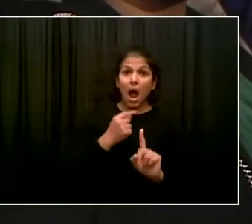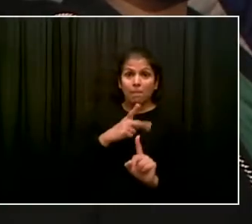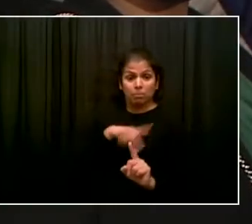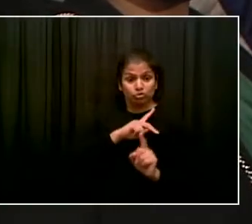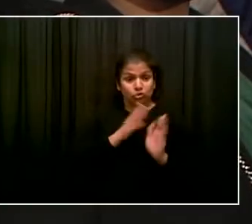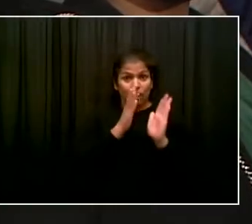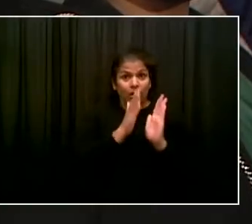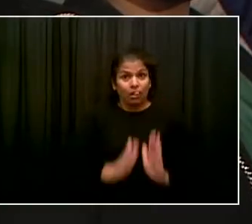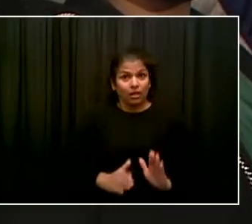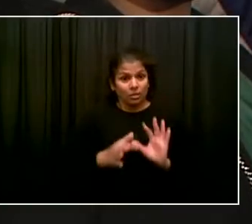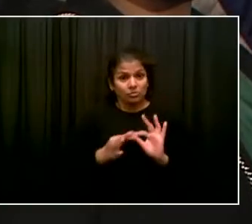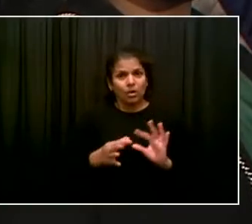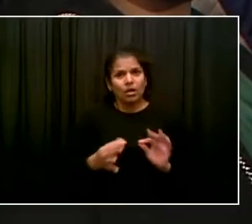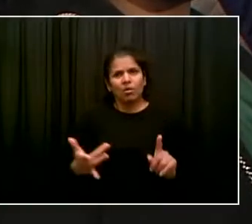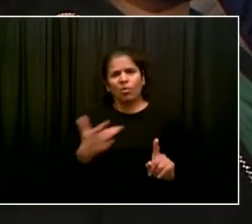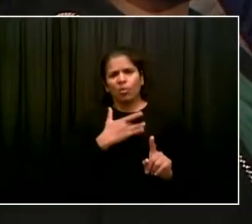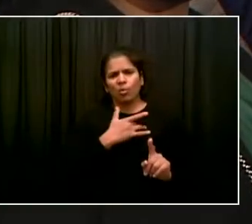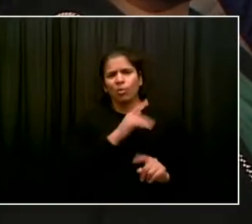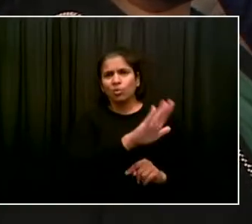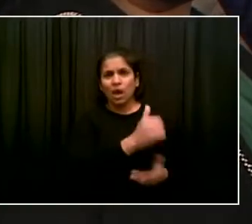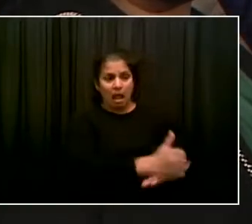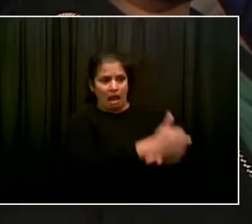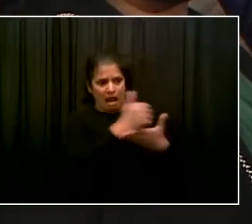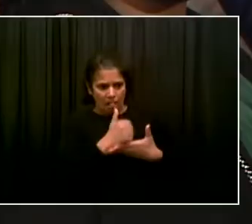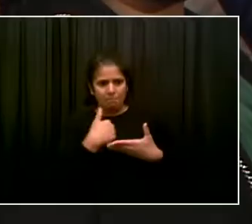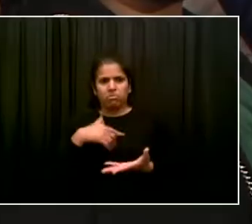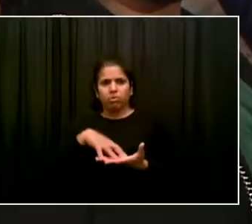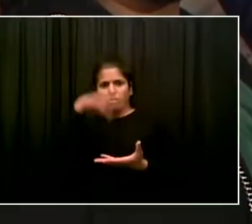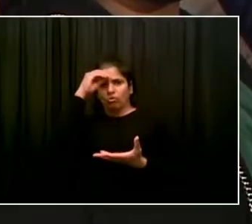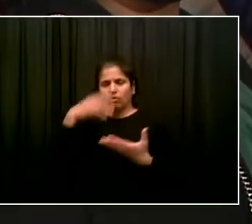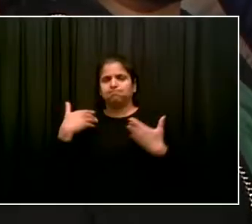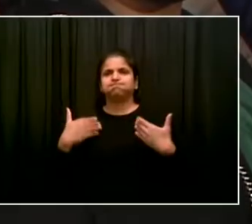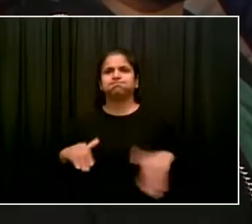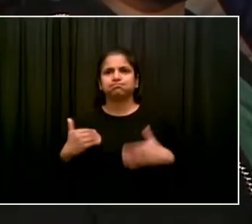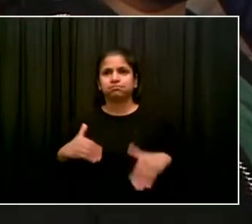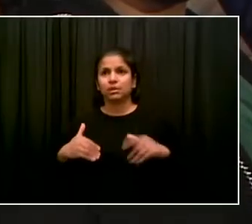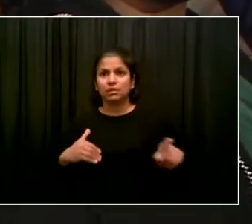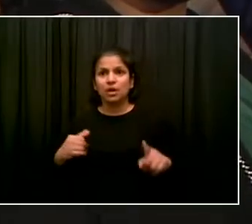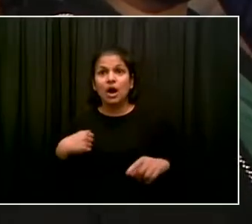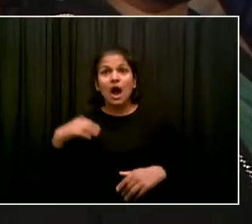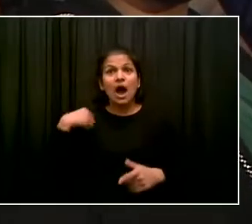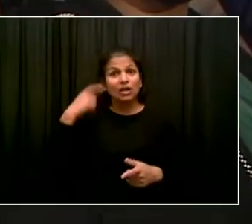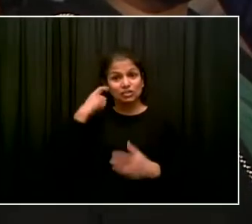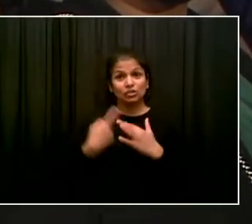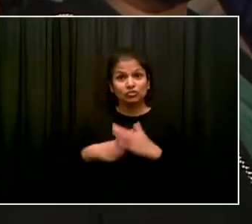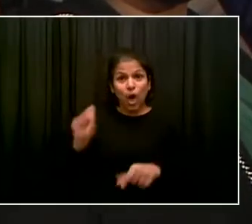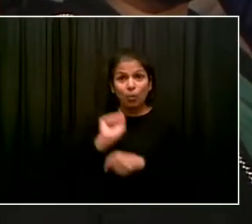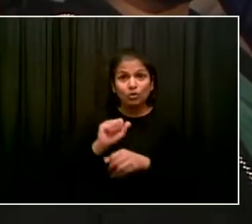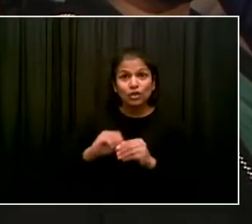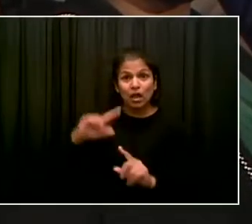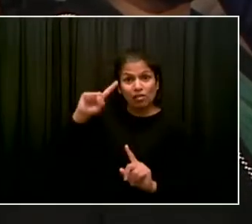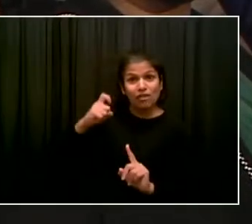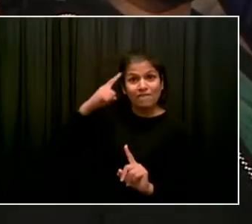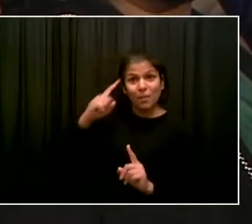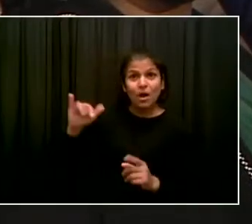LEADER ON A VERY PERSONAL NOTE, FOR ME AND SO MANY OTHERS, SHE WAS ONE OF THE PEOPLE WHO HELP US COMING UP. I REMEMBER VIVIDLY WHEI N FIRT SGO T